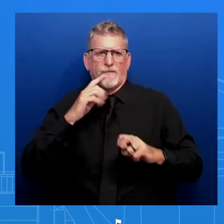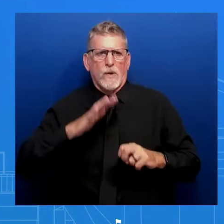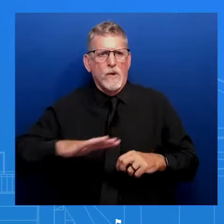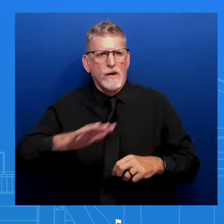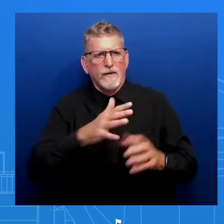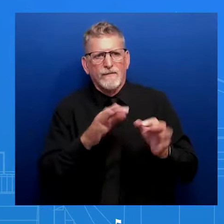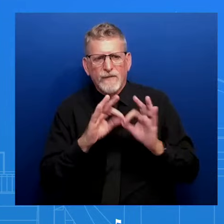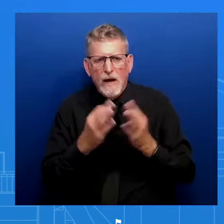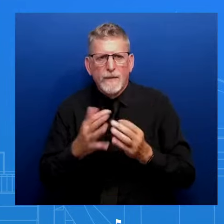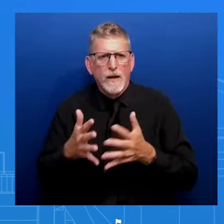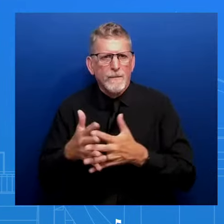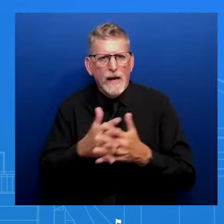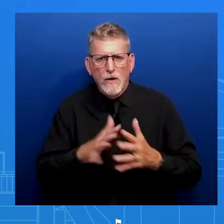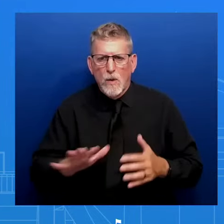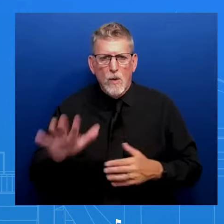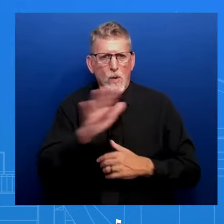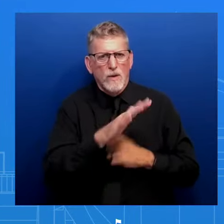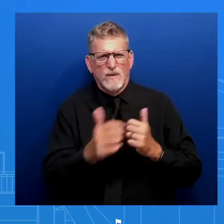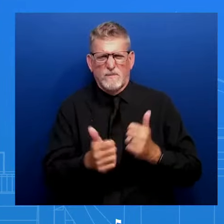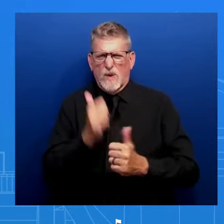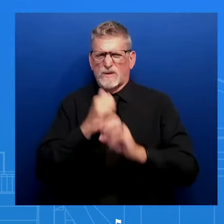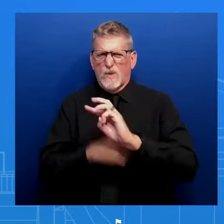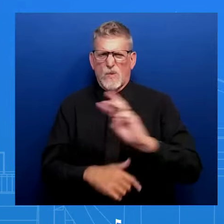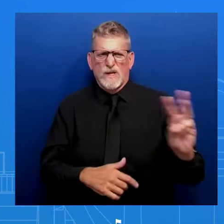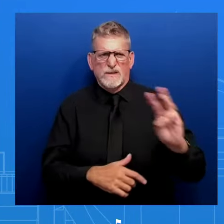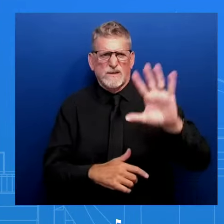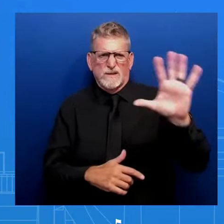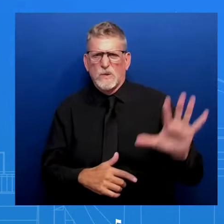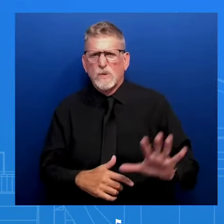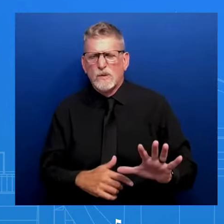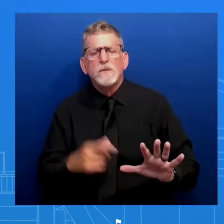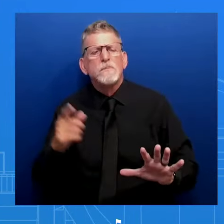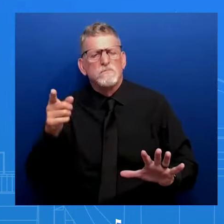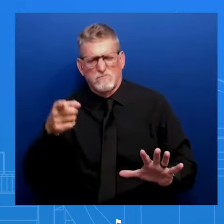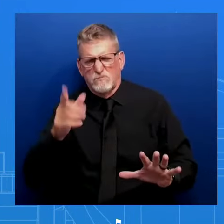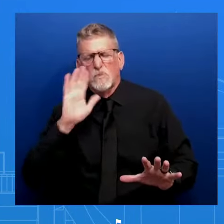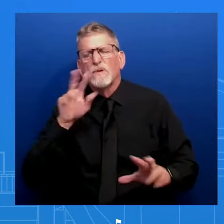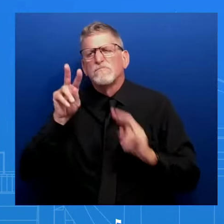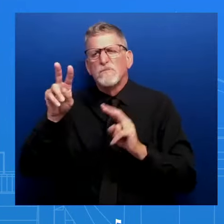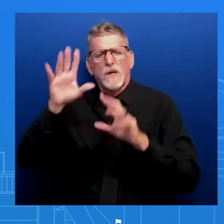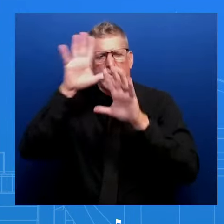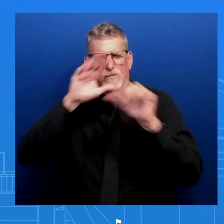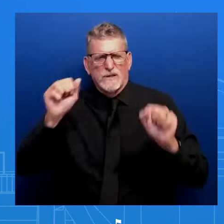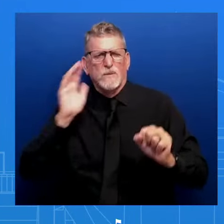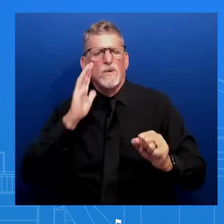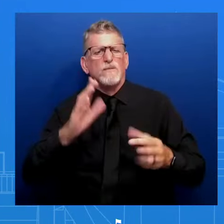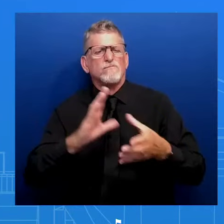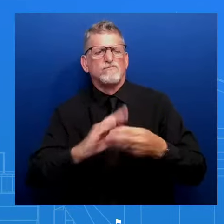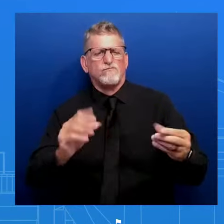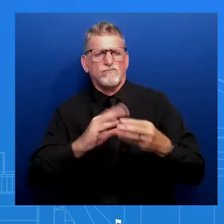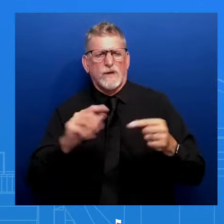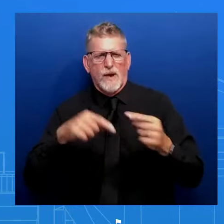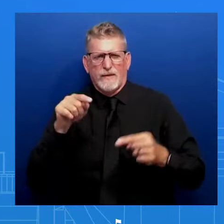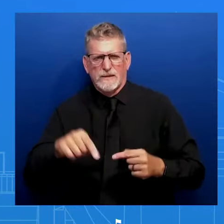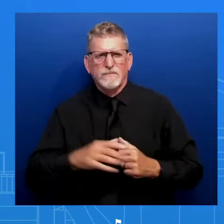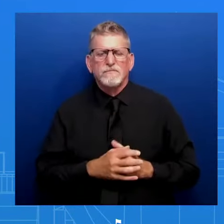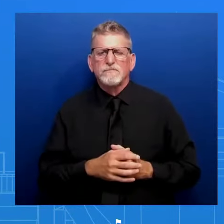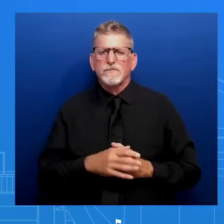And so, you're going to hear from the President about this. Let's not forget: Climate change -- climate change is real. That's why the President has taken some historic actions